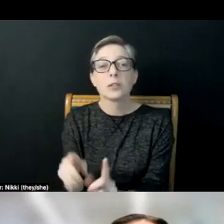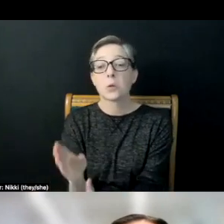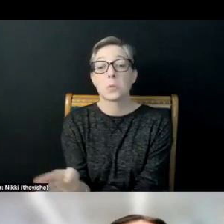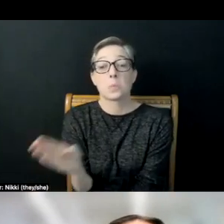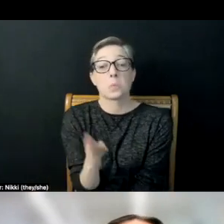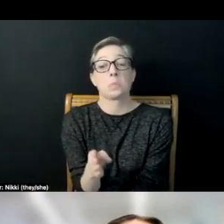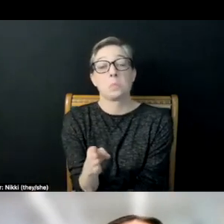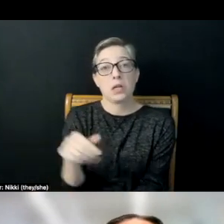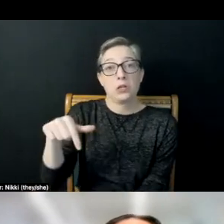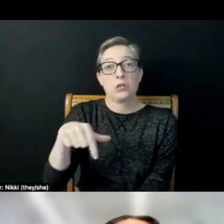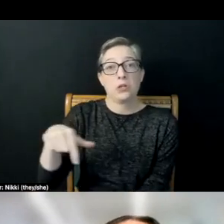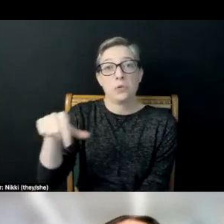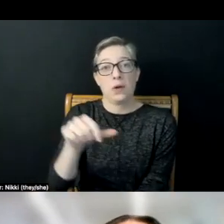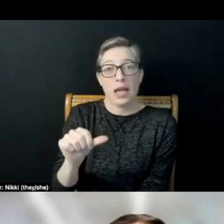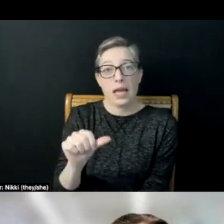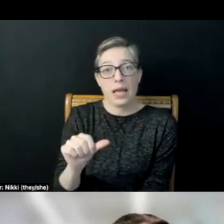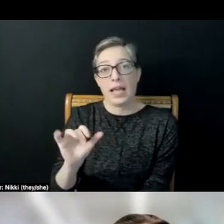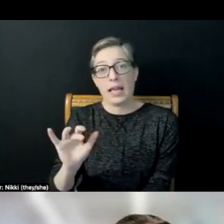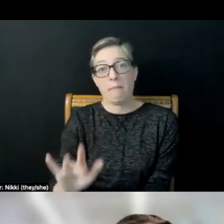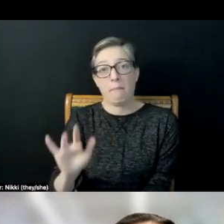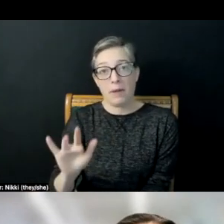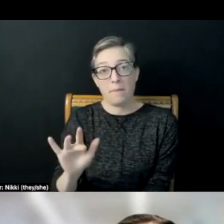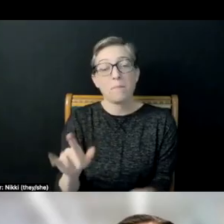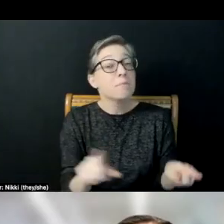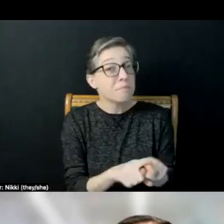We also have ASL interpretation.